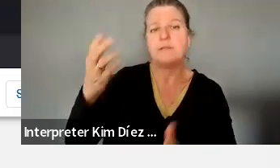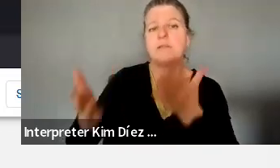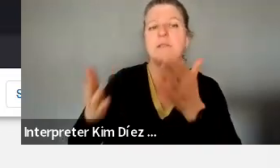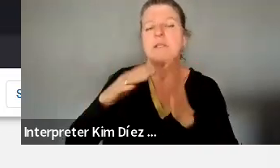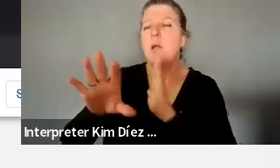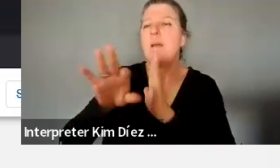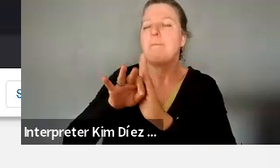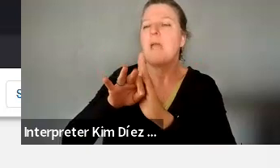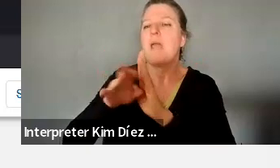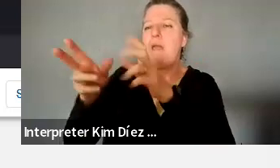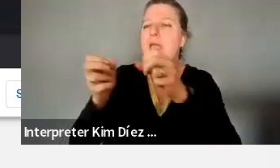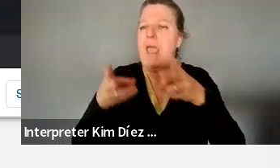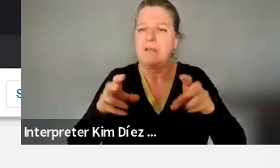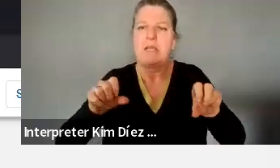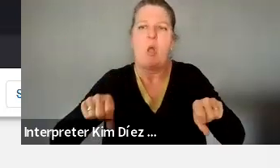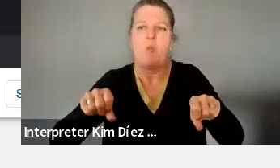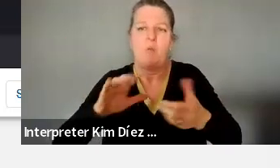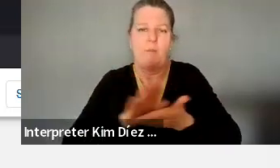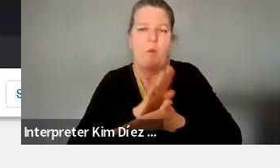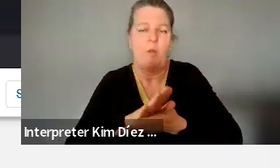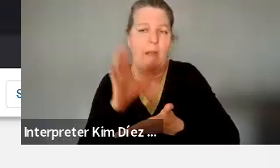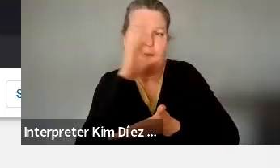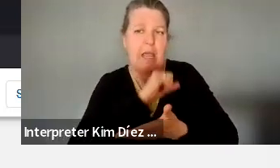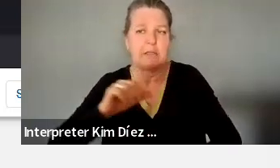I imagine a syllabus is a Word document or a PDF or something like that